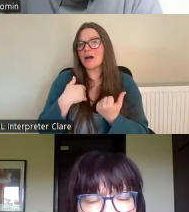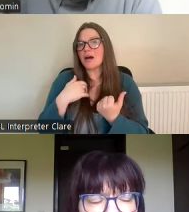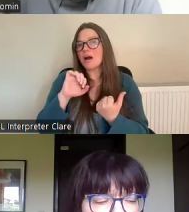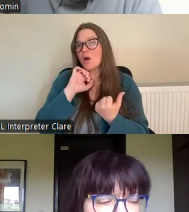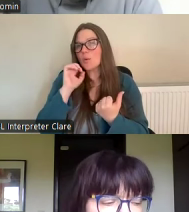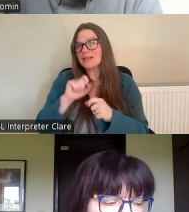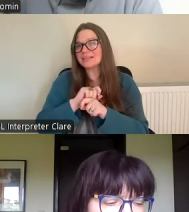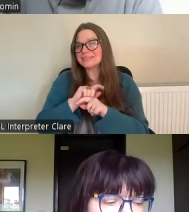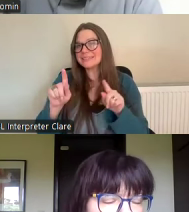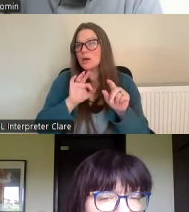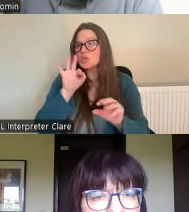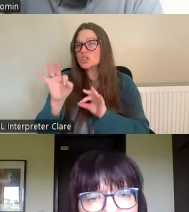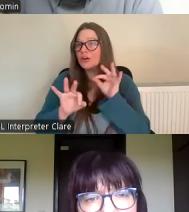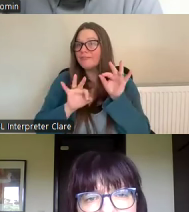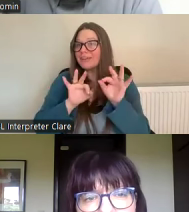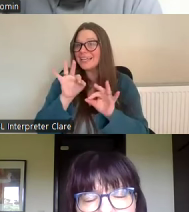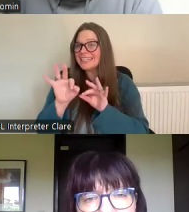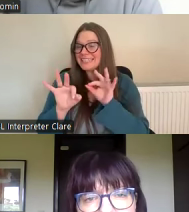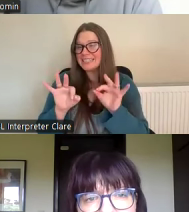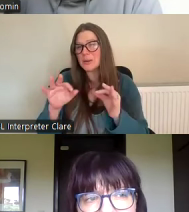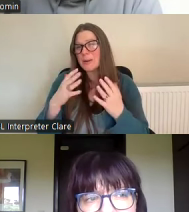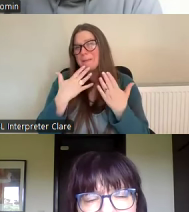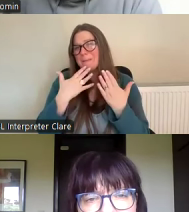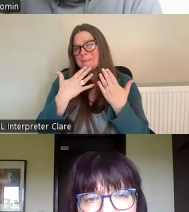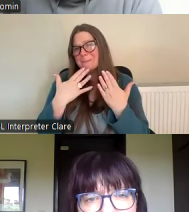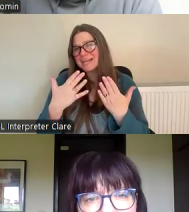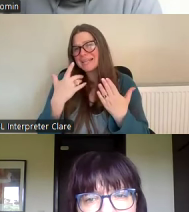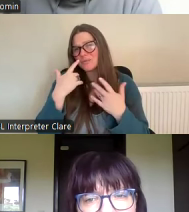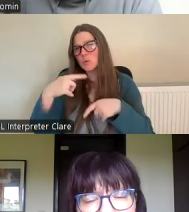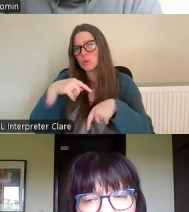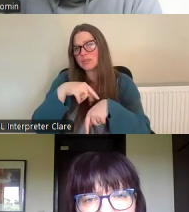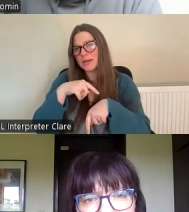and it'd be great if everyone could fill in that survey and talk